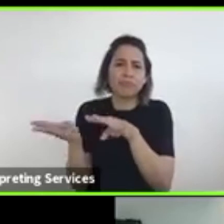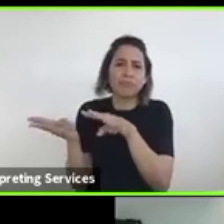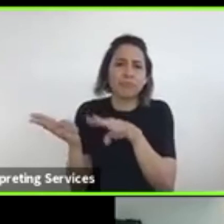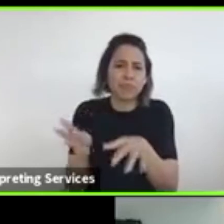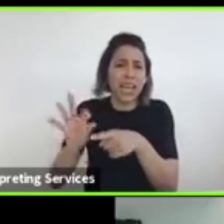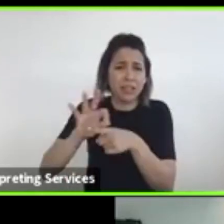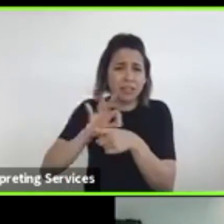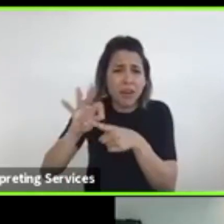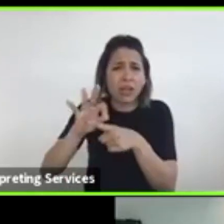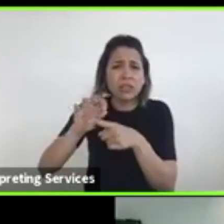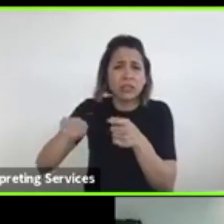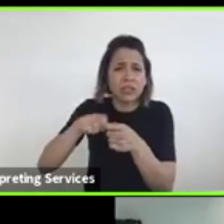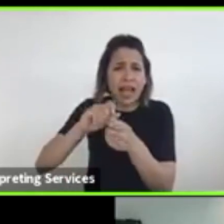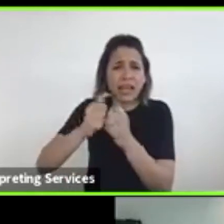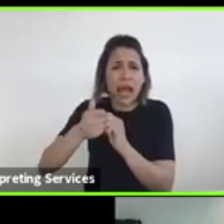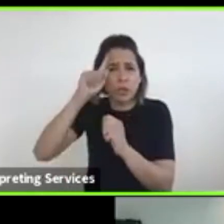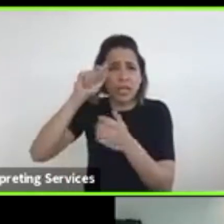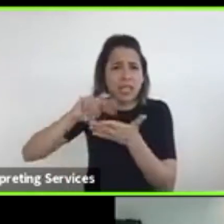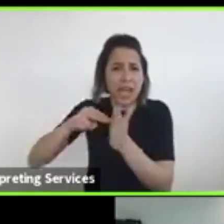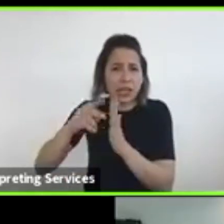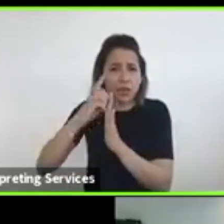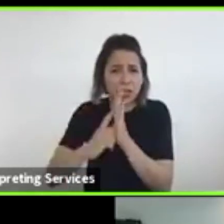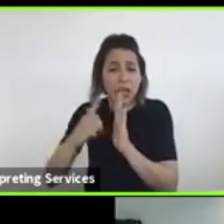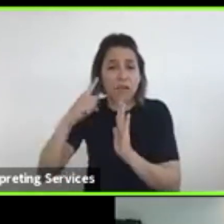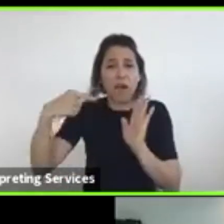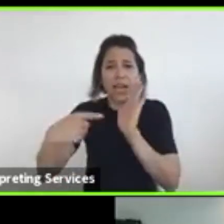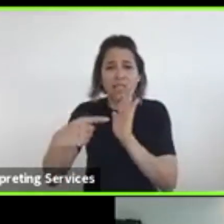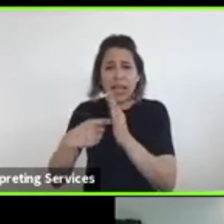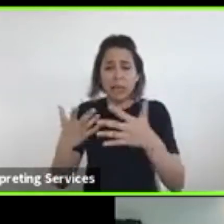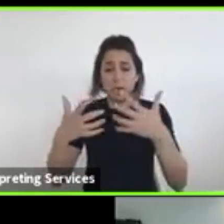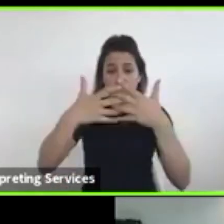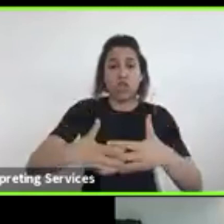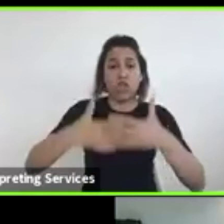TO BE DESIGNED, SO HOW -- DO YOU STICK LIKE A PEG IN THE BICYCLE WHEEL?